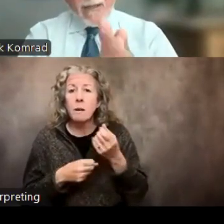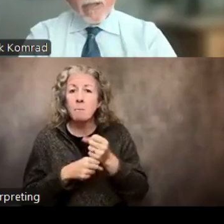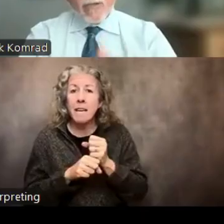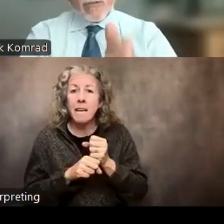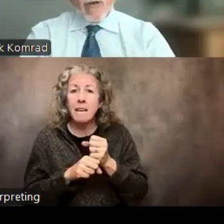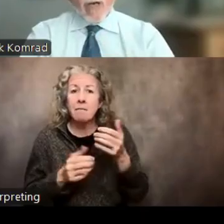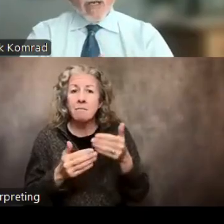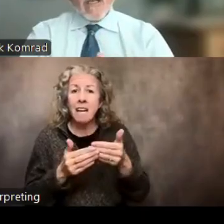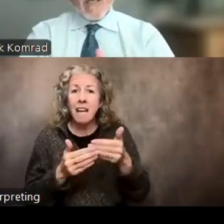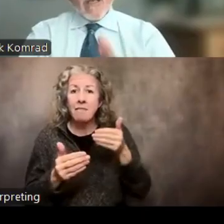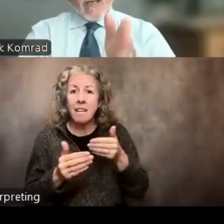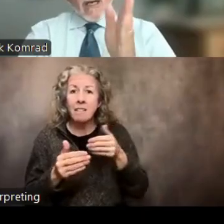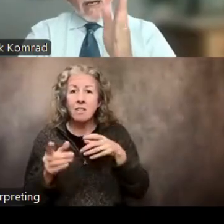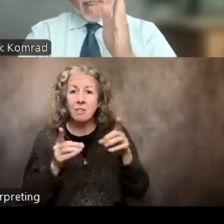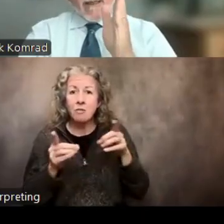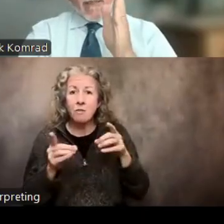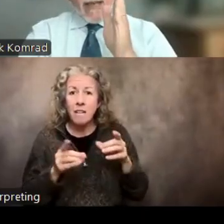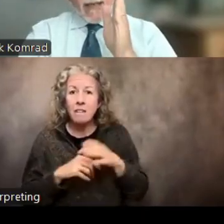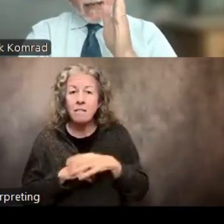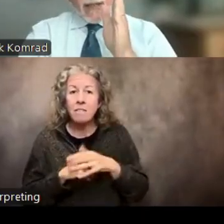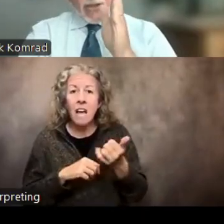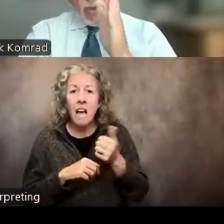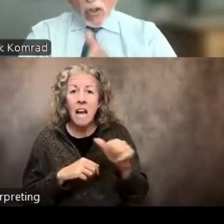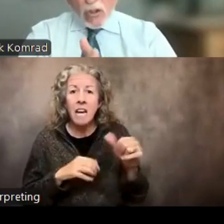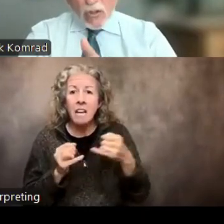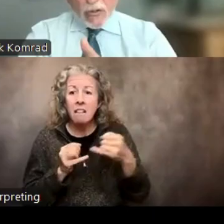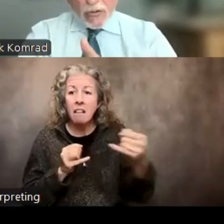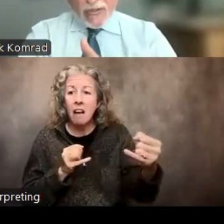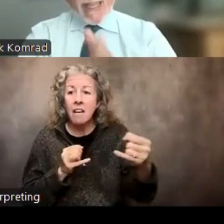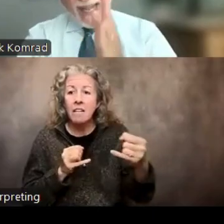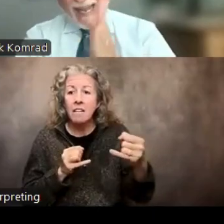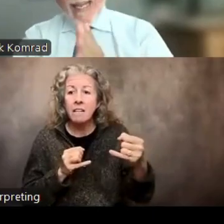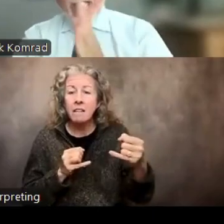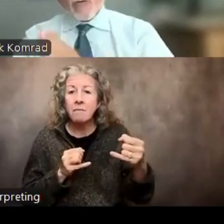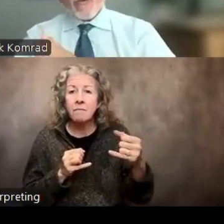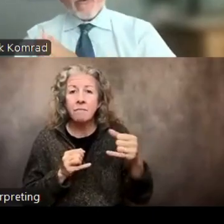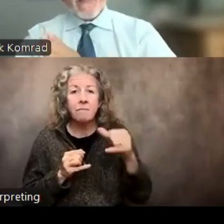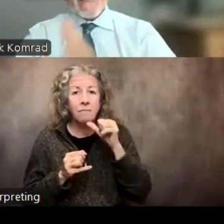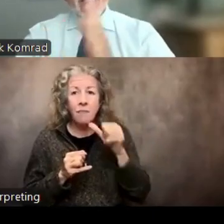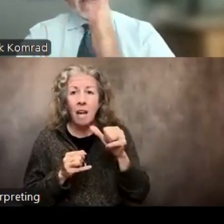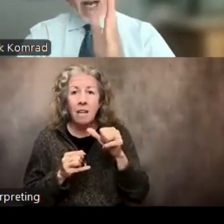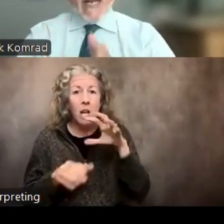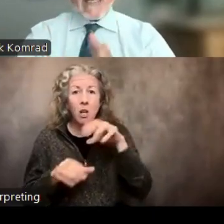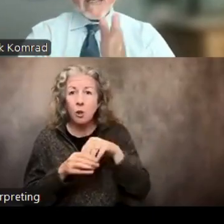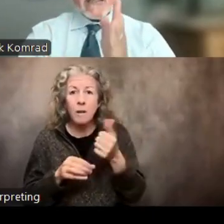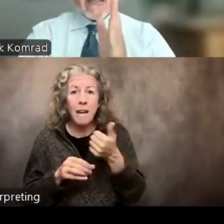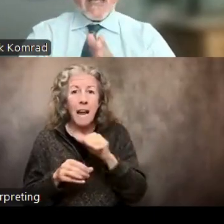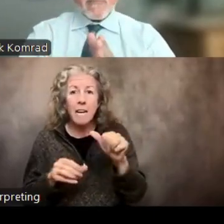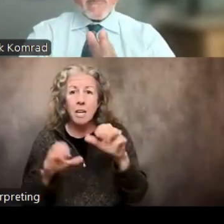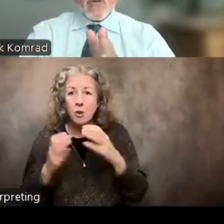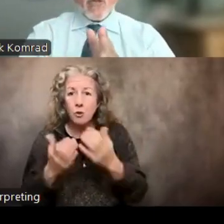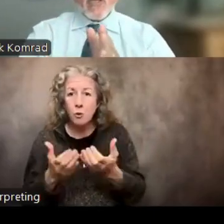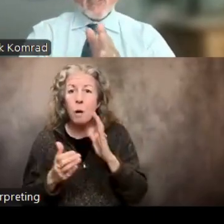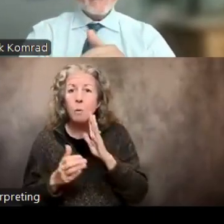that you draw that excludes any group is highly susceptible to